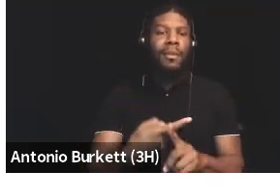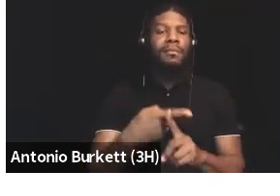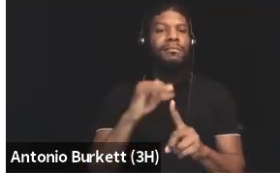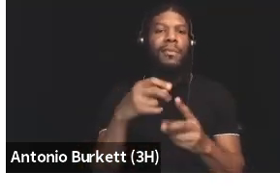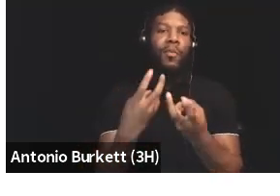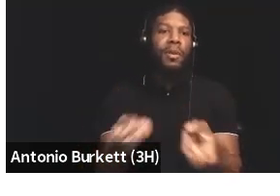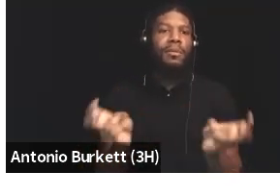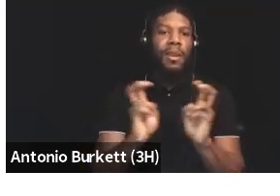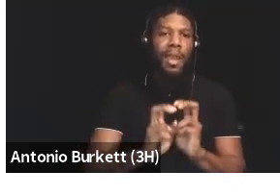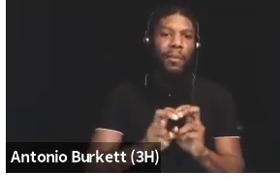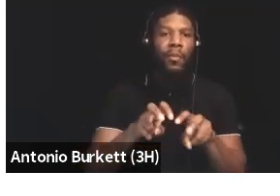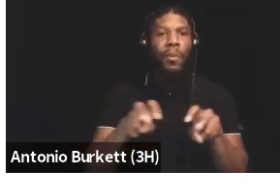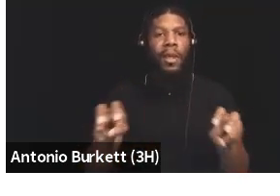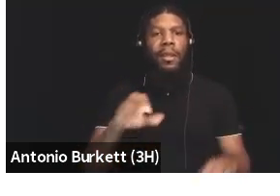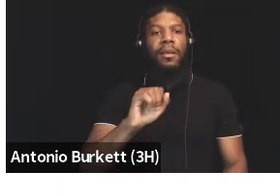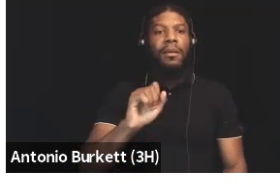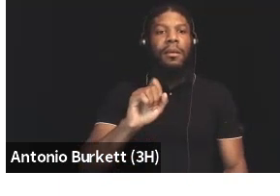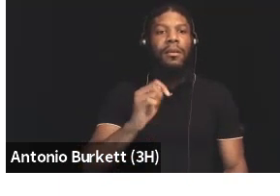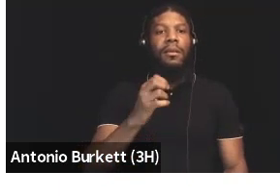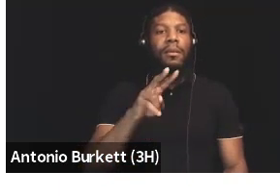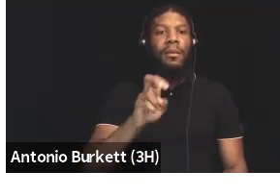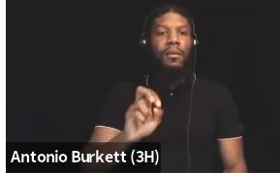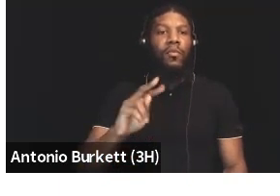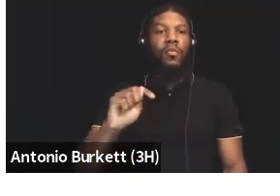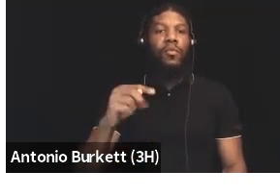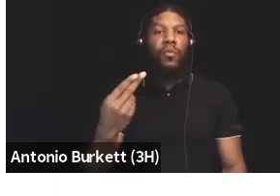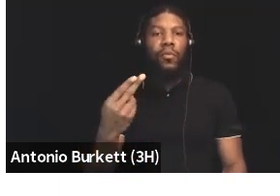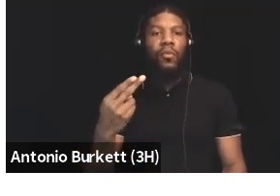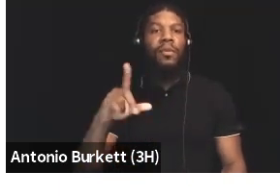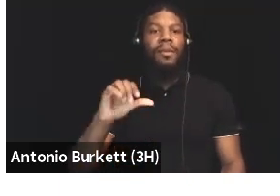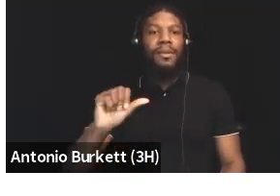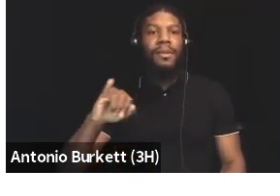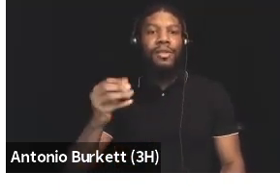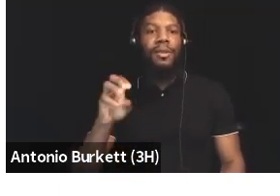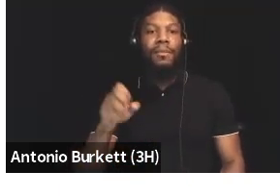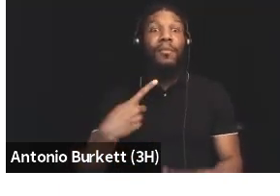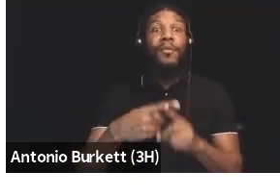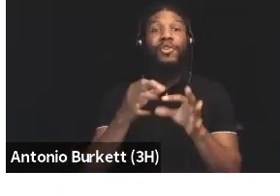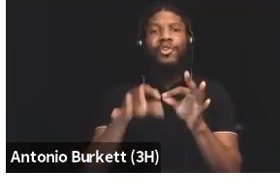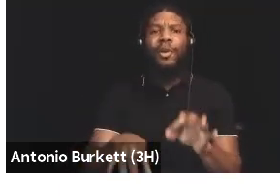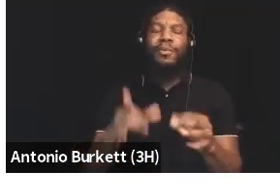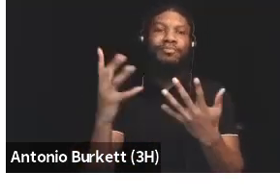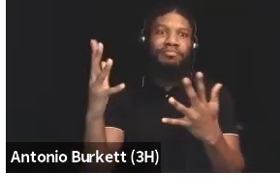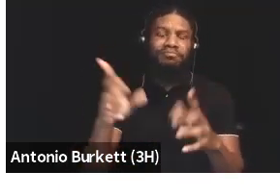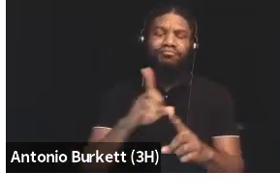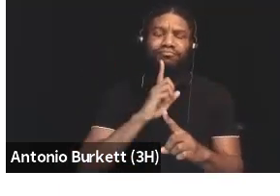Ruth, Lisa, and Jamie. Also to our interpreters. They are working very hard during this conference,